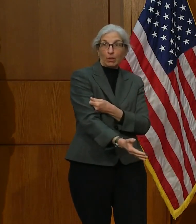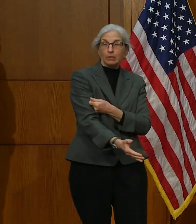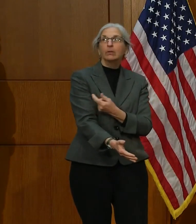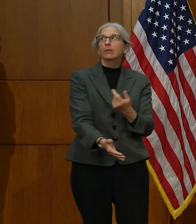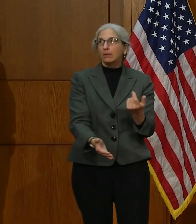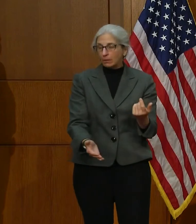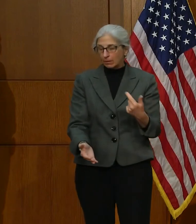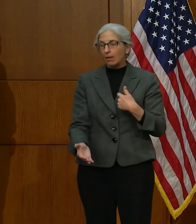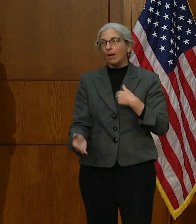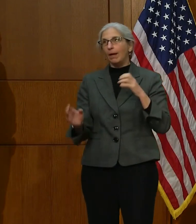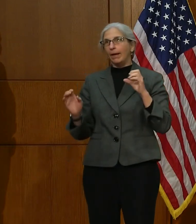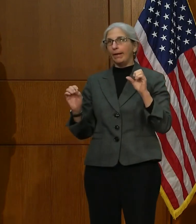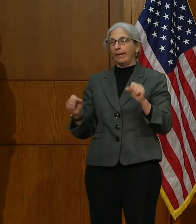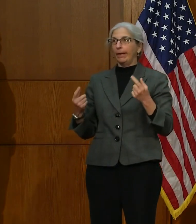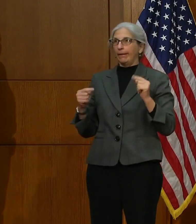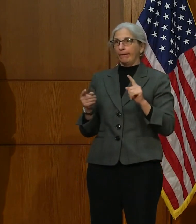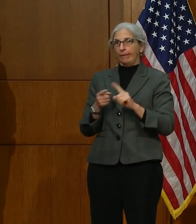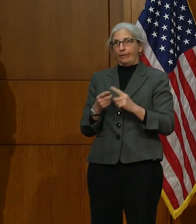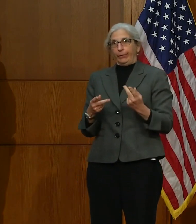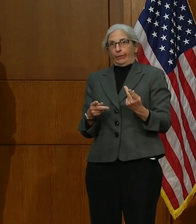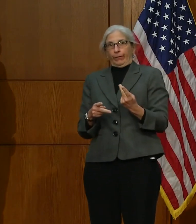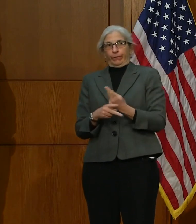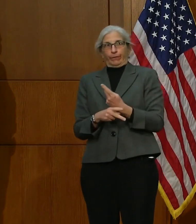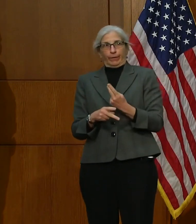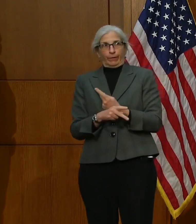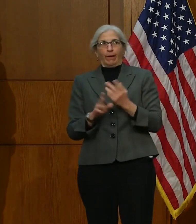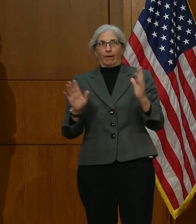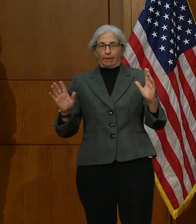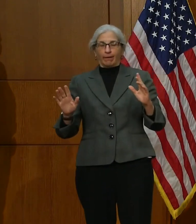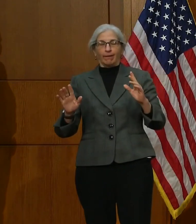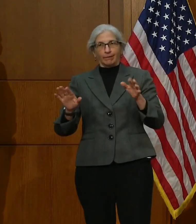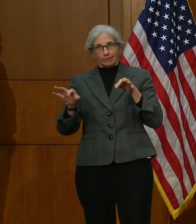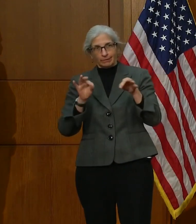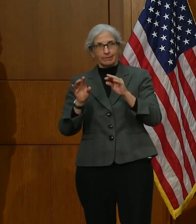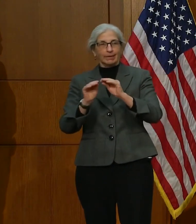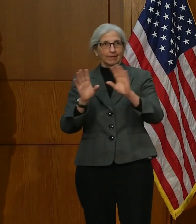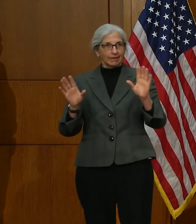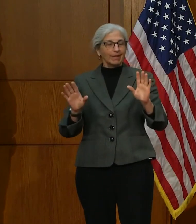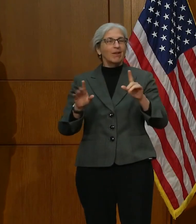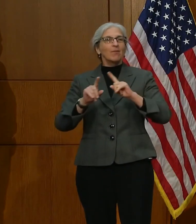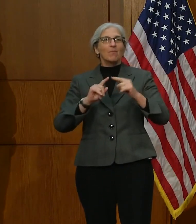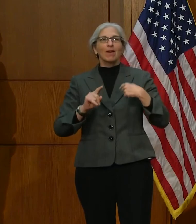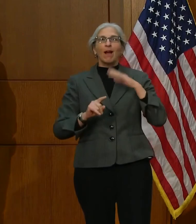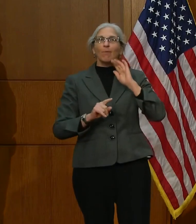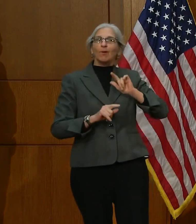IN IN VIRGINIA, AND DOSES AND ARMS AND. I COULD GIVE THIS A